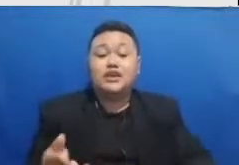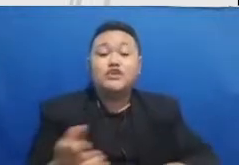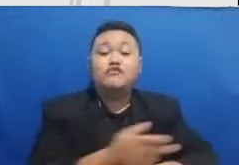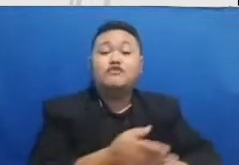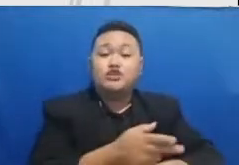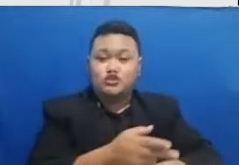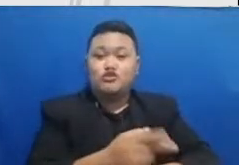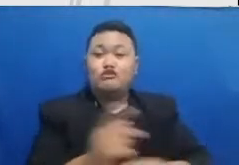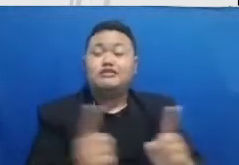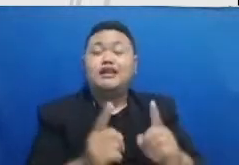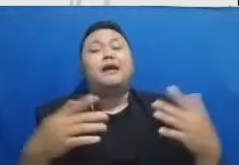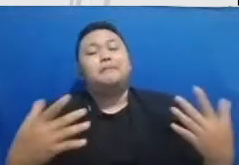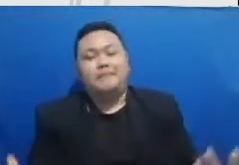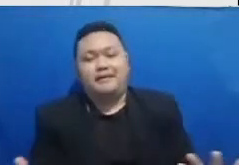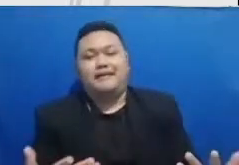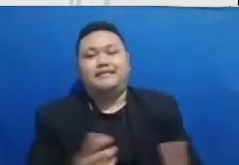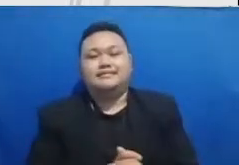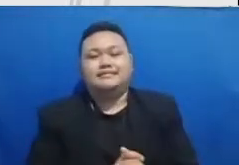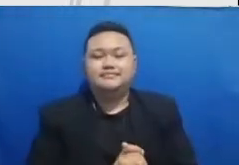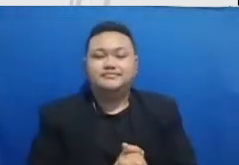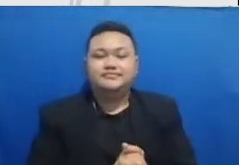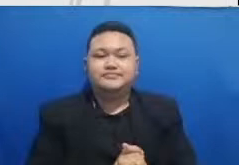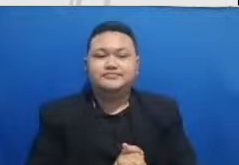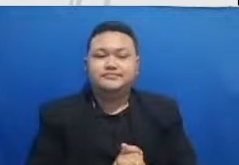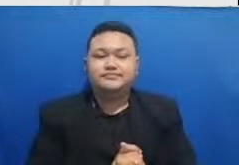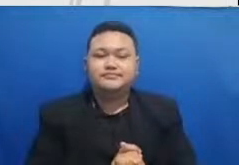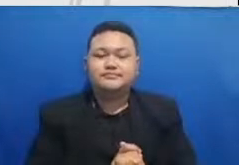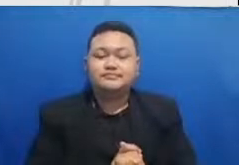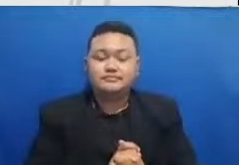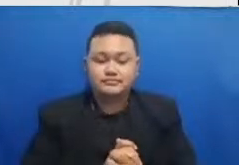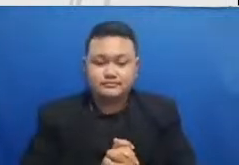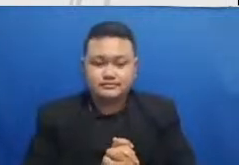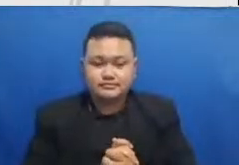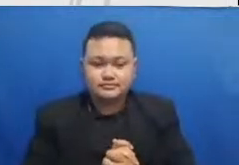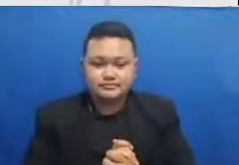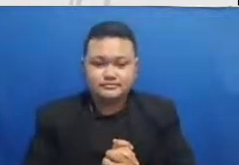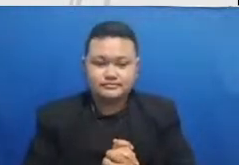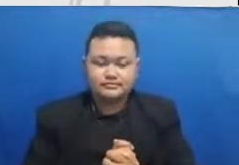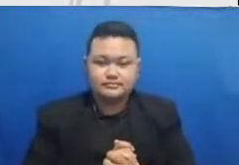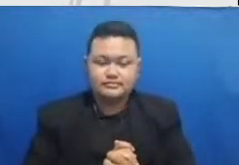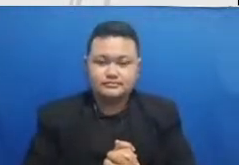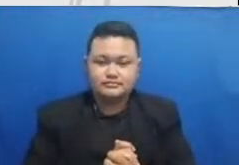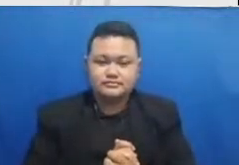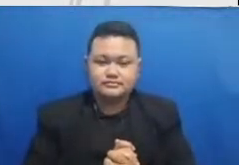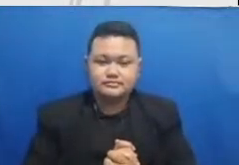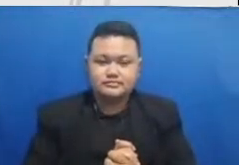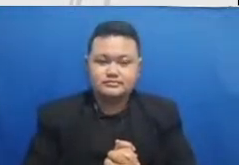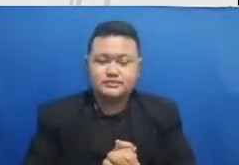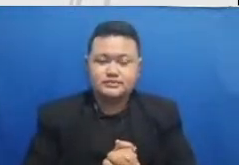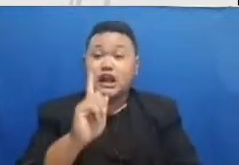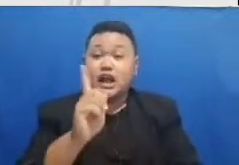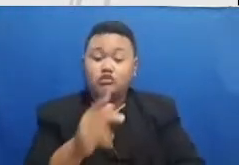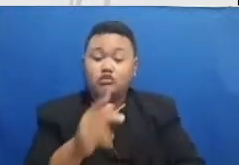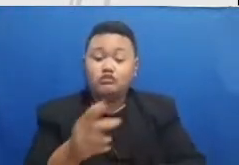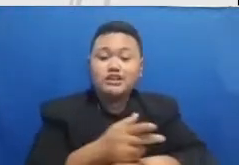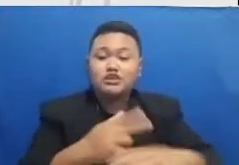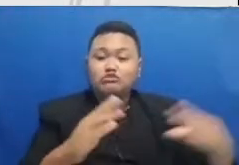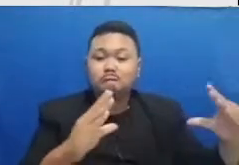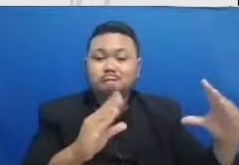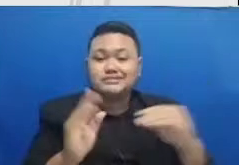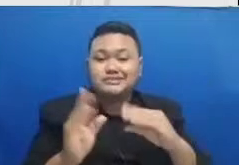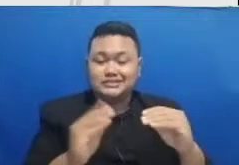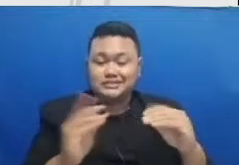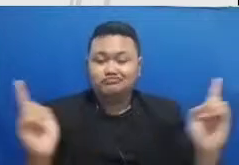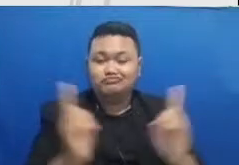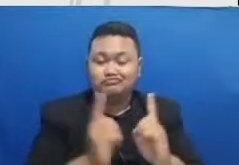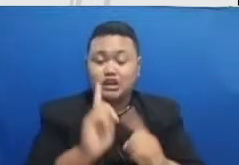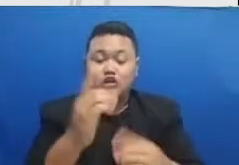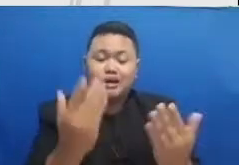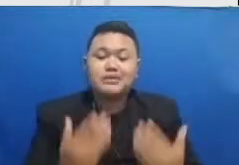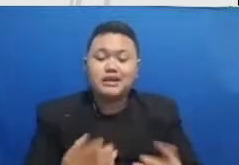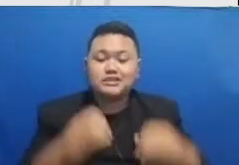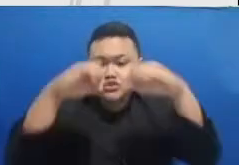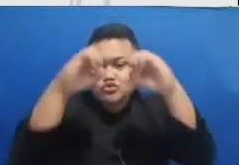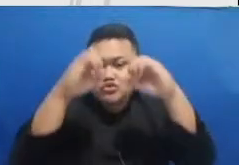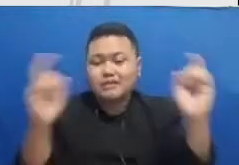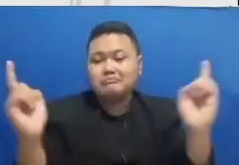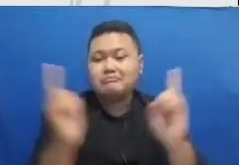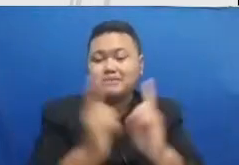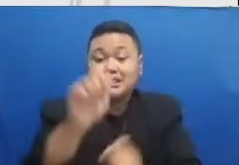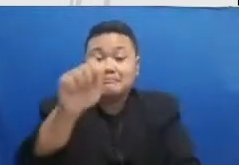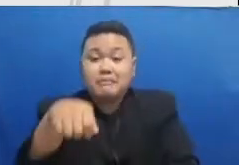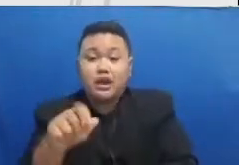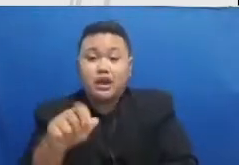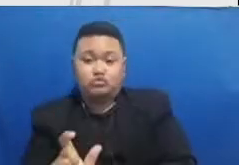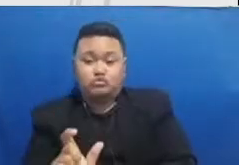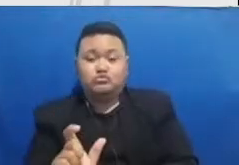if the video meeting is the Google Maps application used for the lecture teaching method